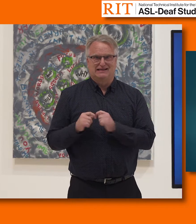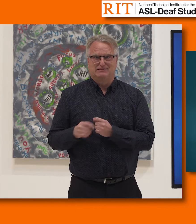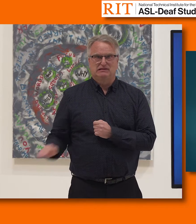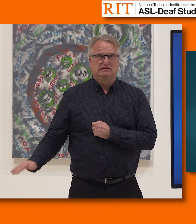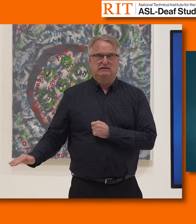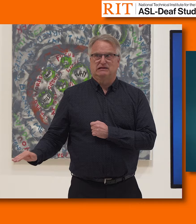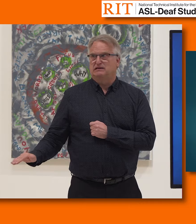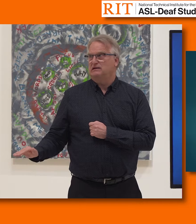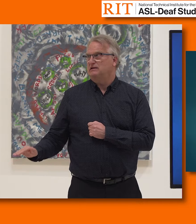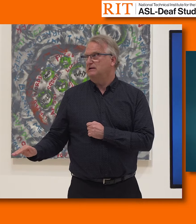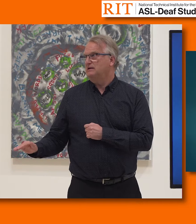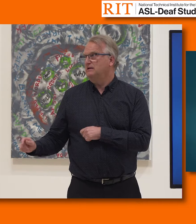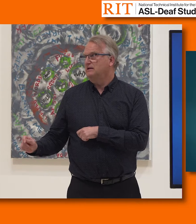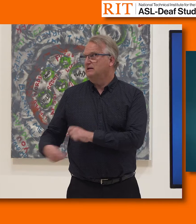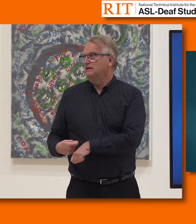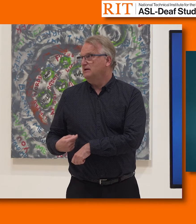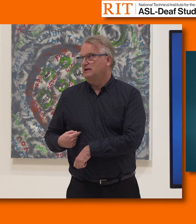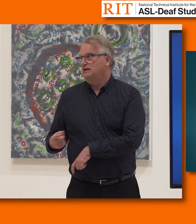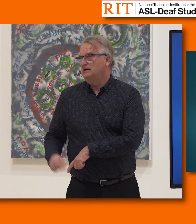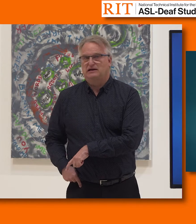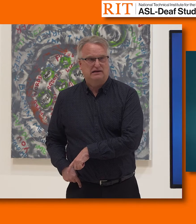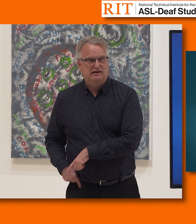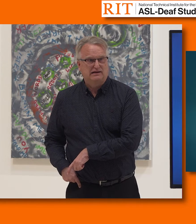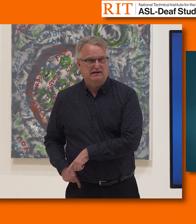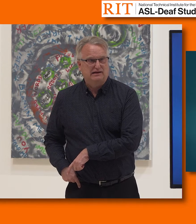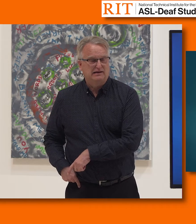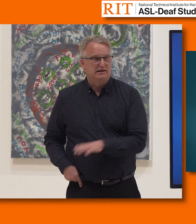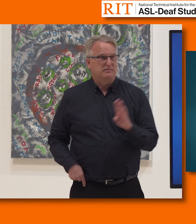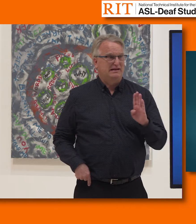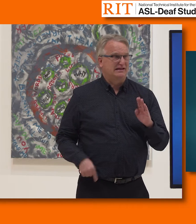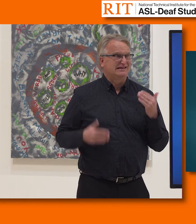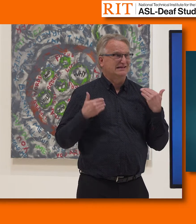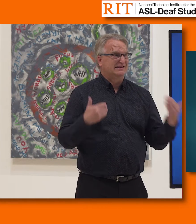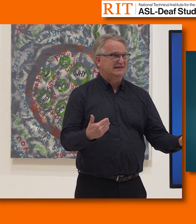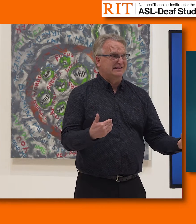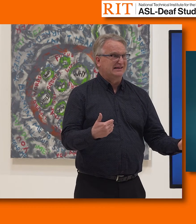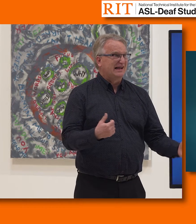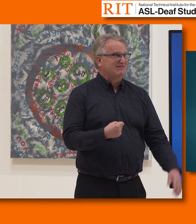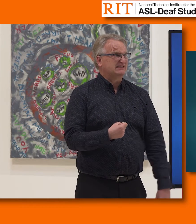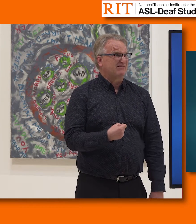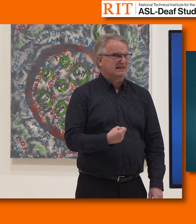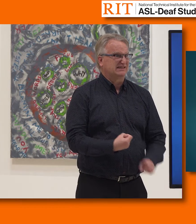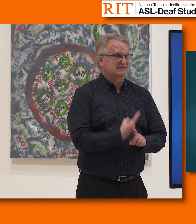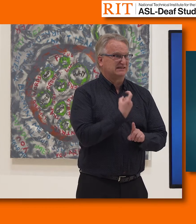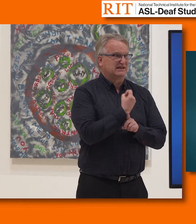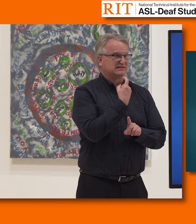and there was a different-- A, B, and C scenarios that what would be the best solution to